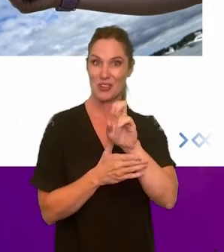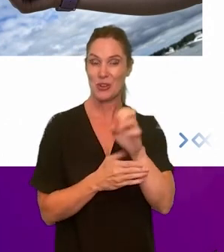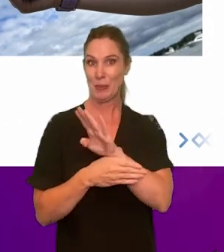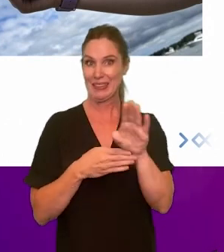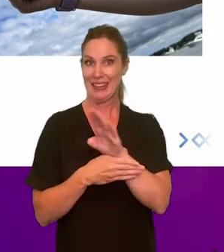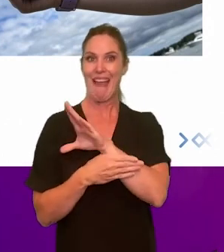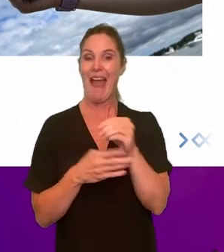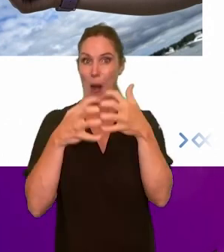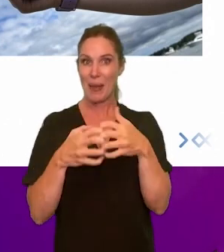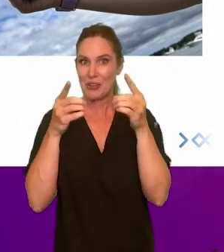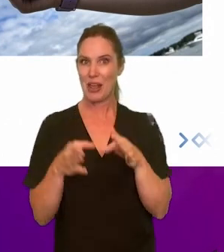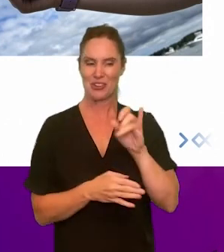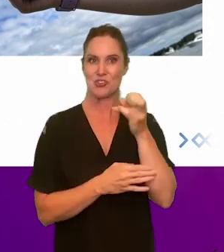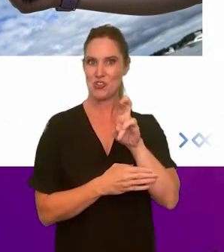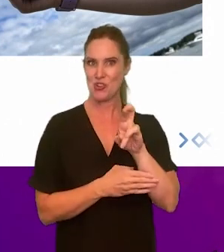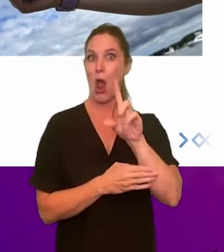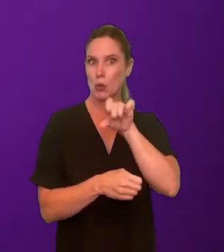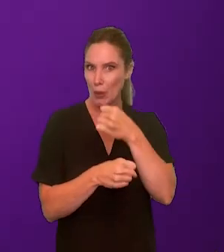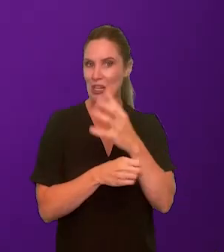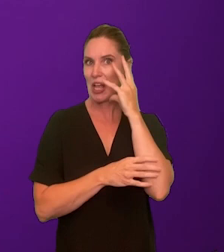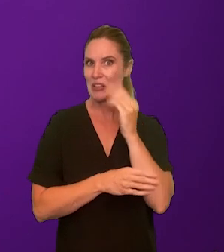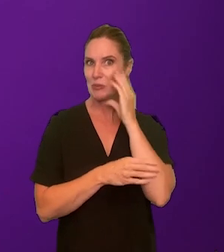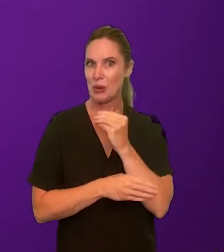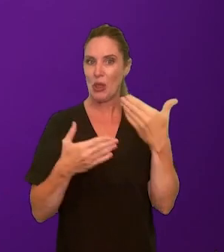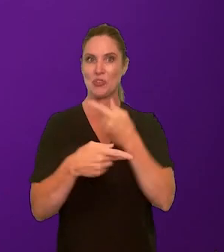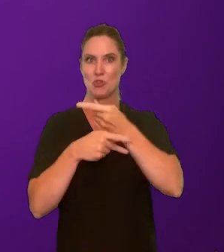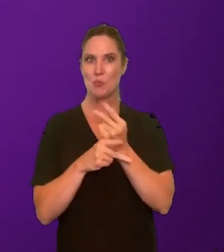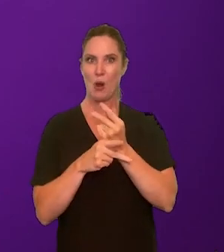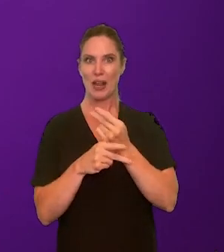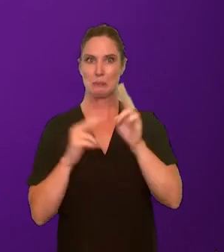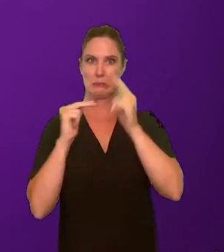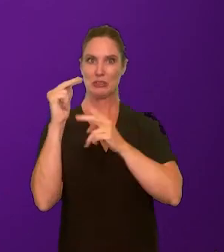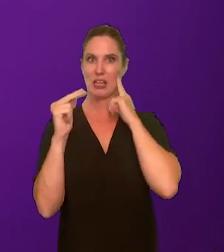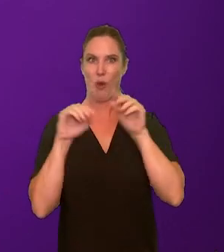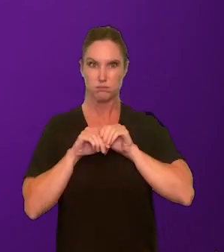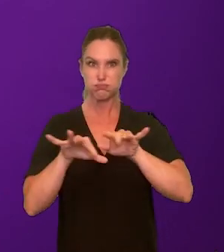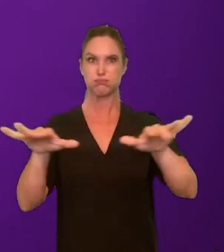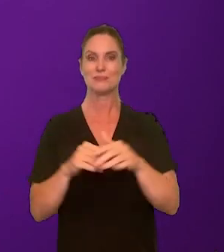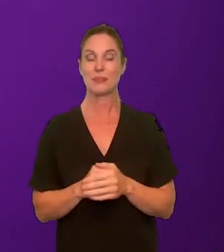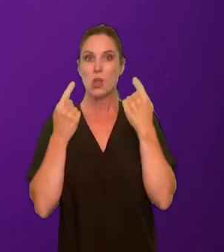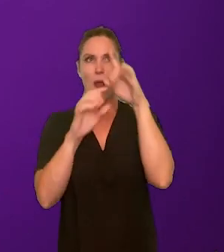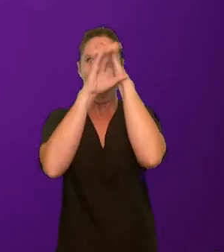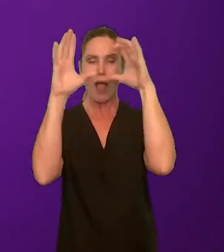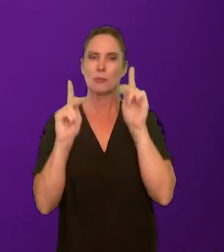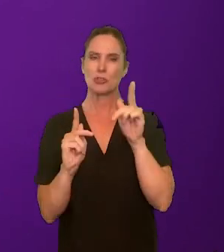in scaling new products to mass production. Try to imagine someone you care about unable to pick up the phone when you call